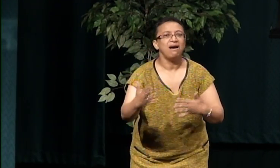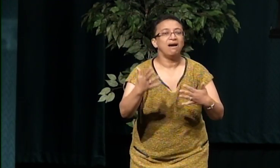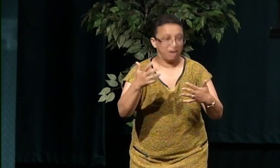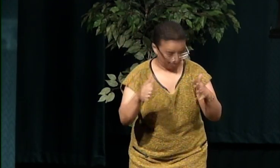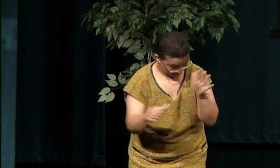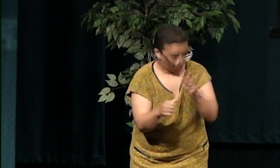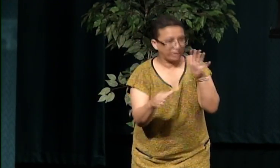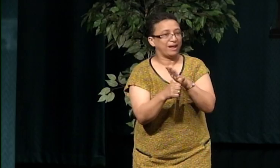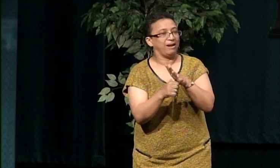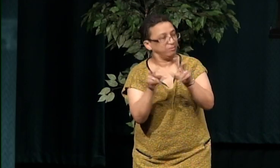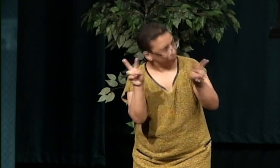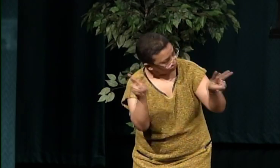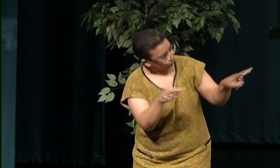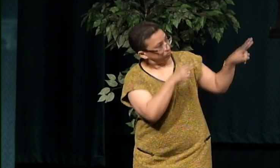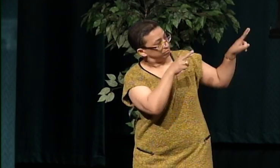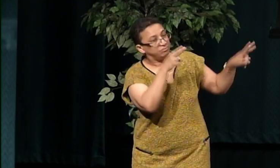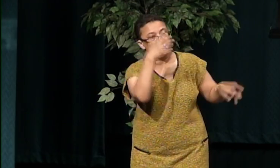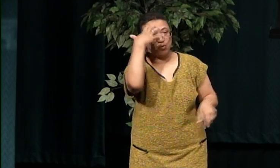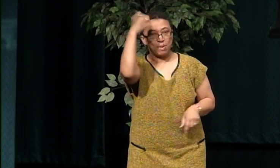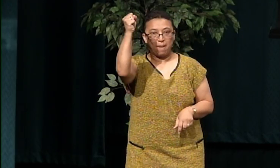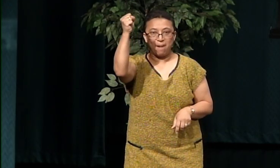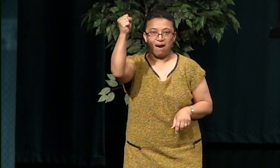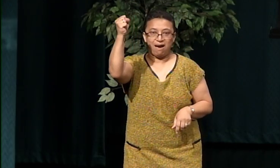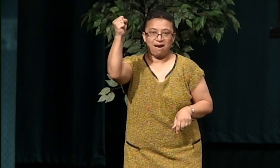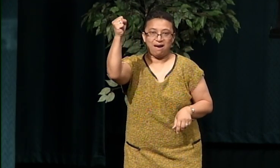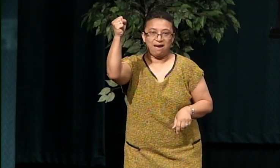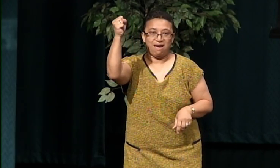Regardless of the fact that it happened 25 years ago.